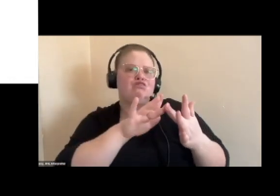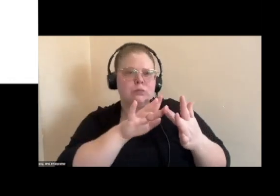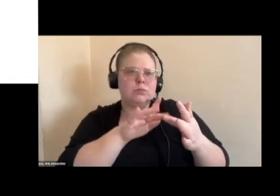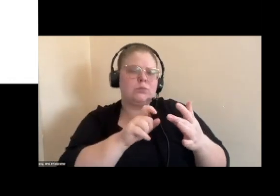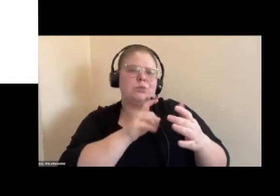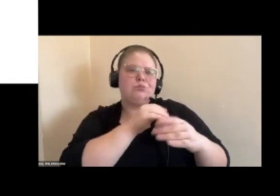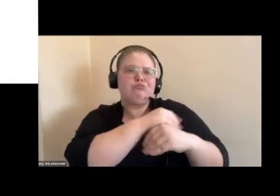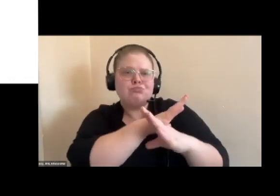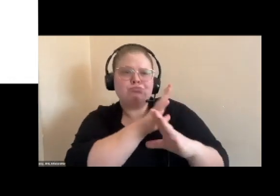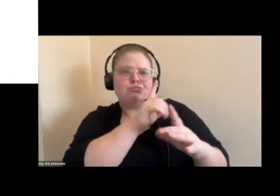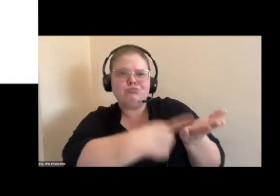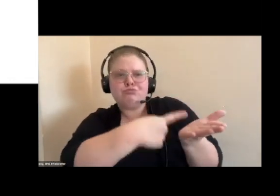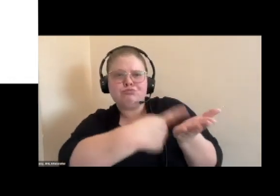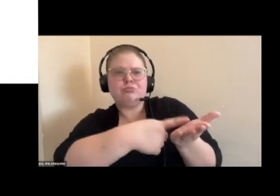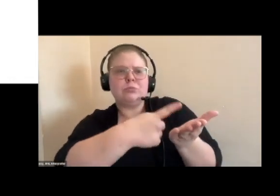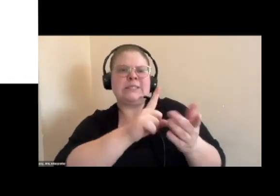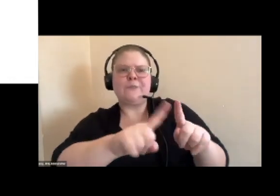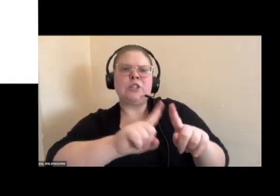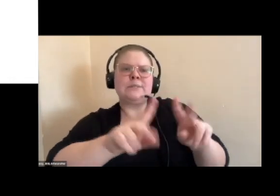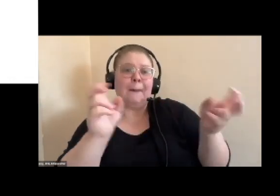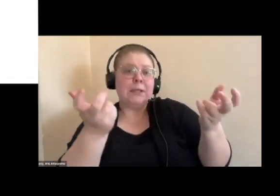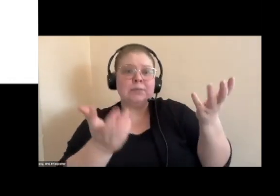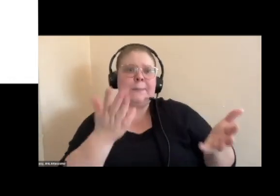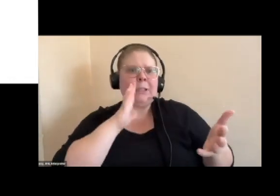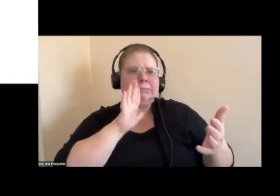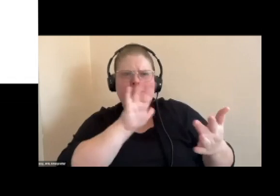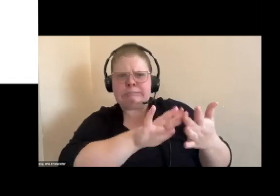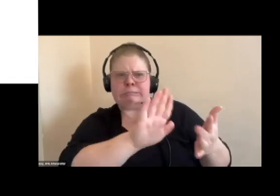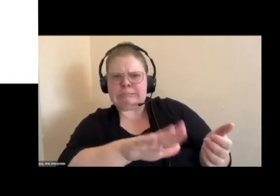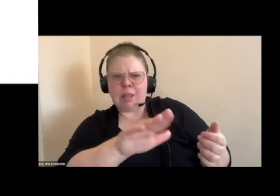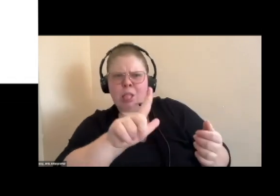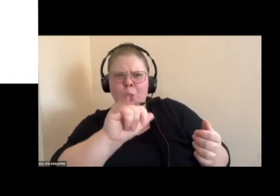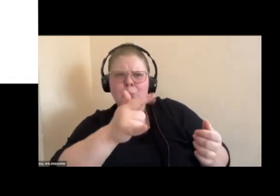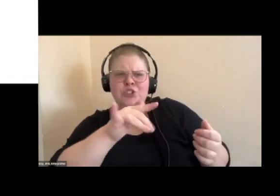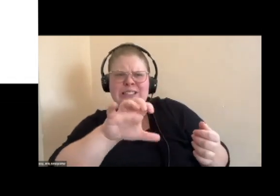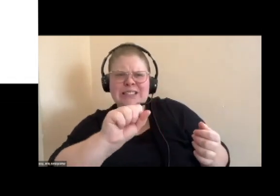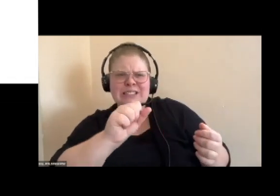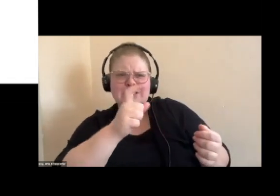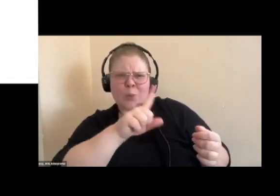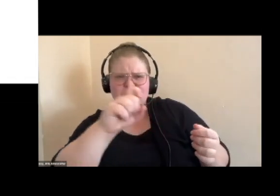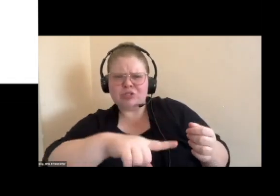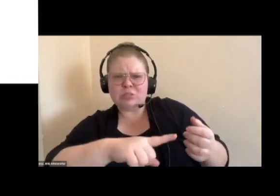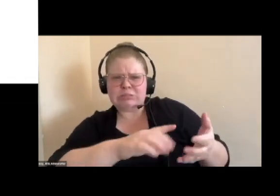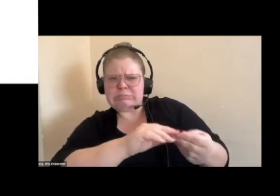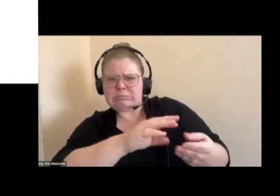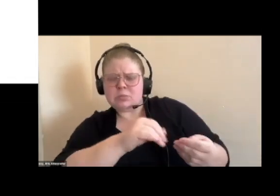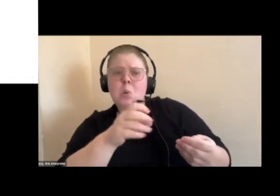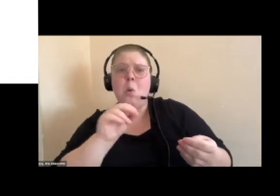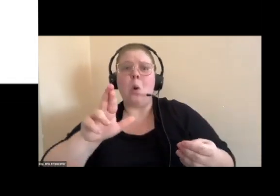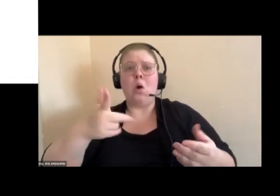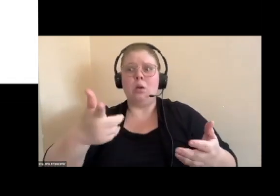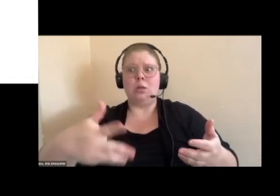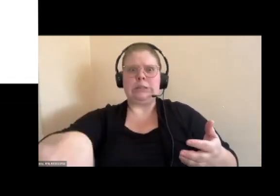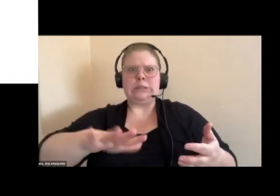whether they be logistical or to even just understand the emotional impact that they'll be experiencing